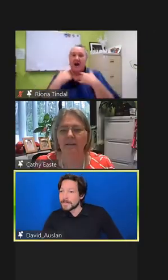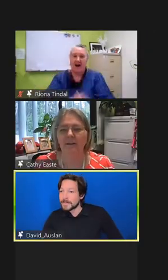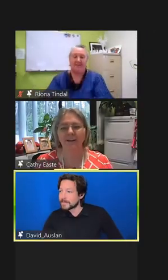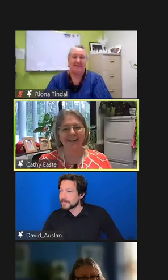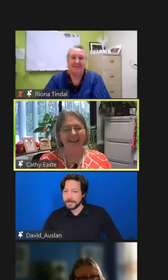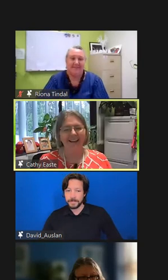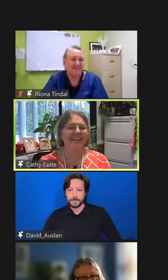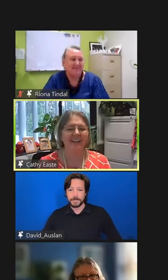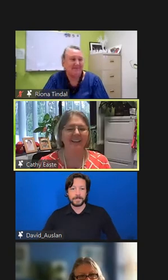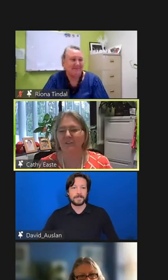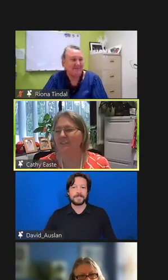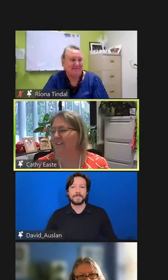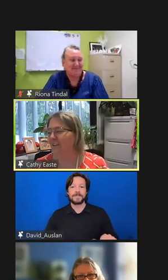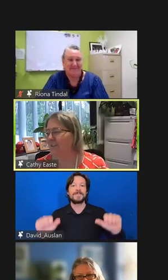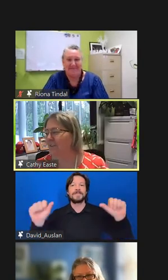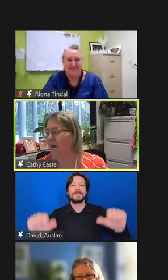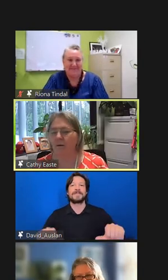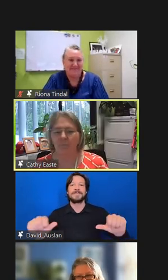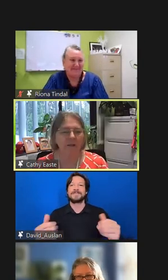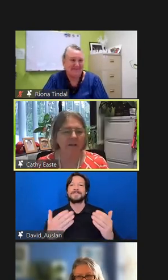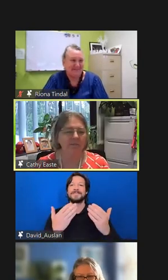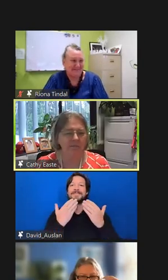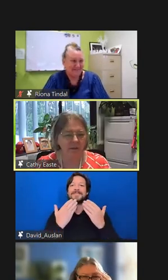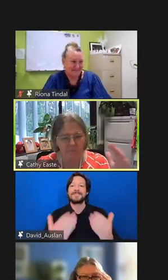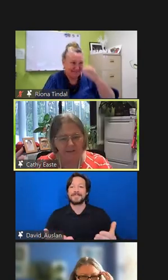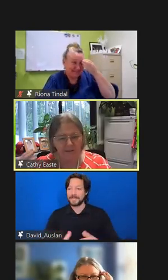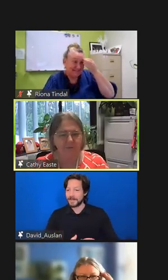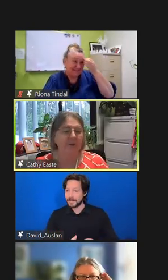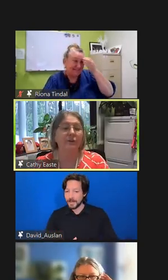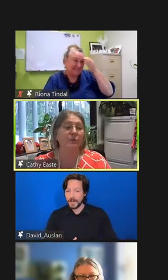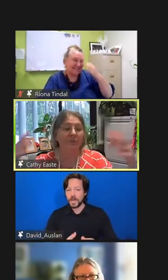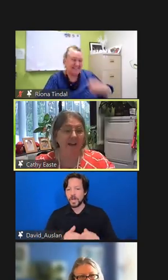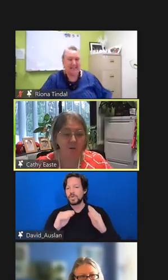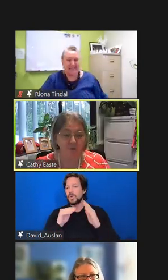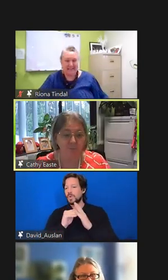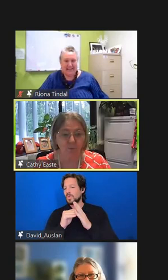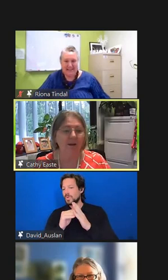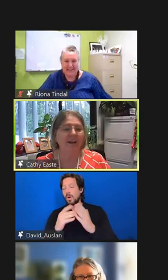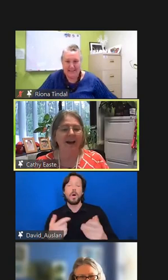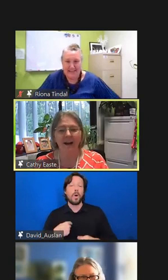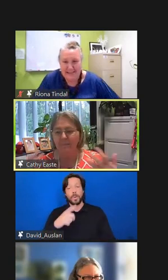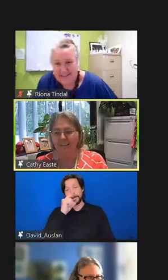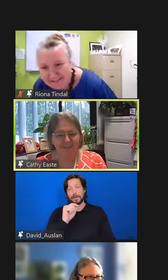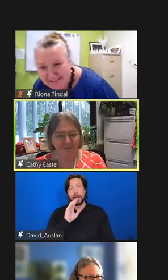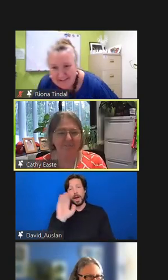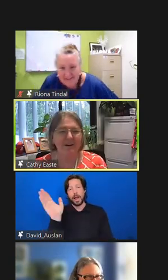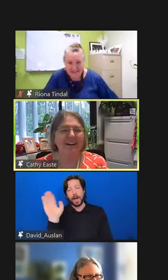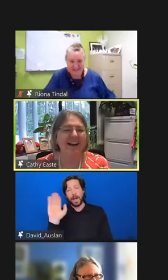Okay, thank you. Thank you. We have come to the end. We can talk for hours more, et cetera, but